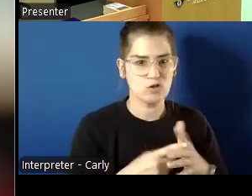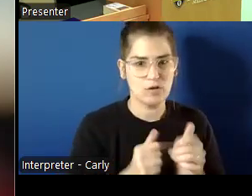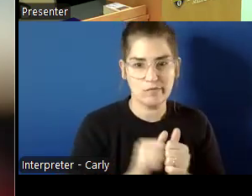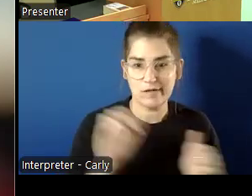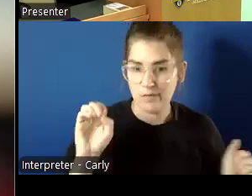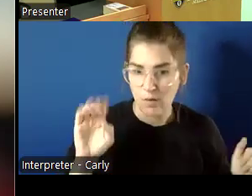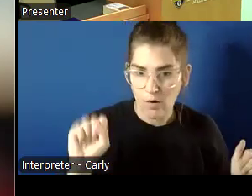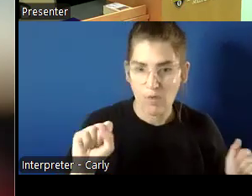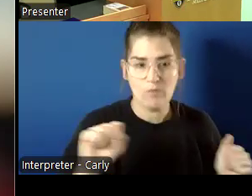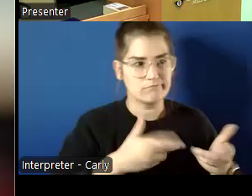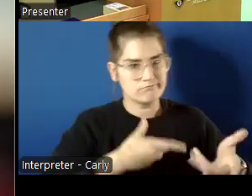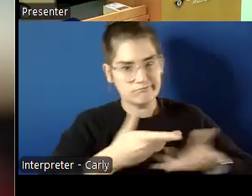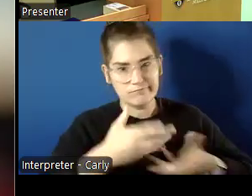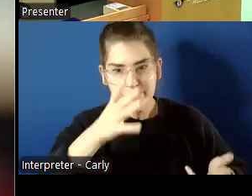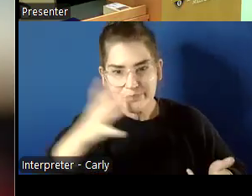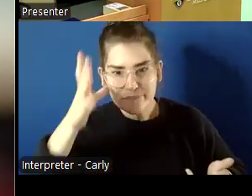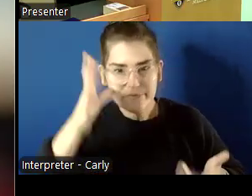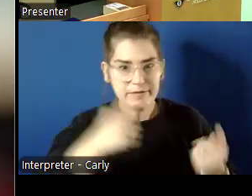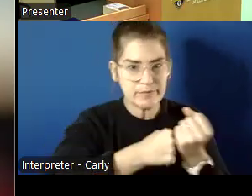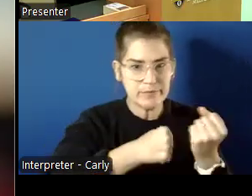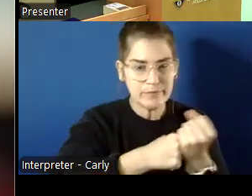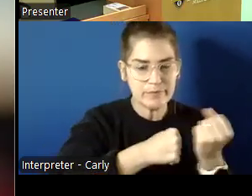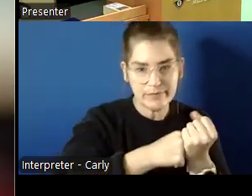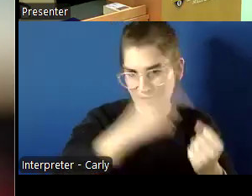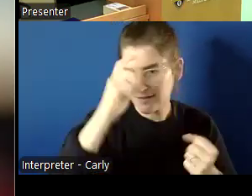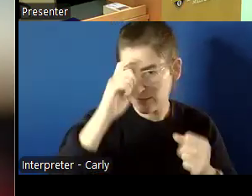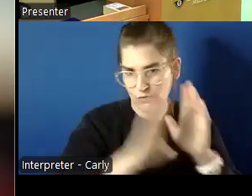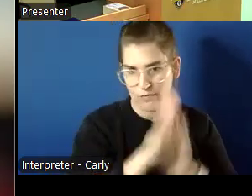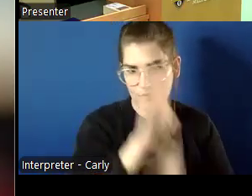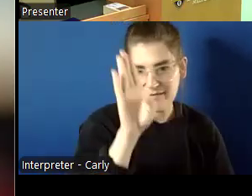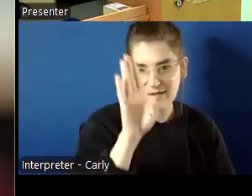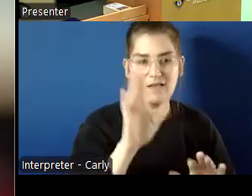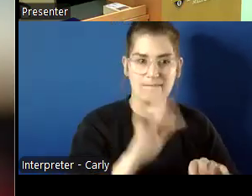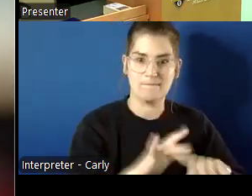to talk to parents about ways to support the brain development of a pre-term child. We've